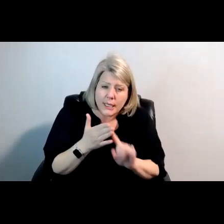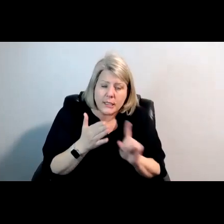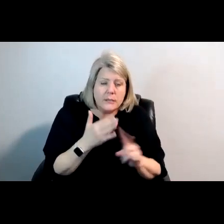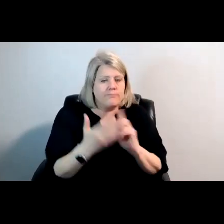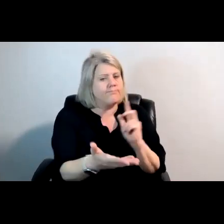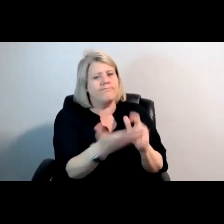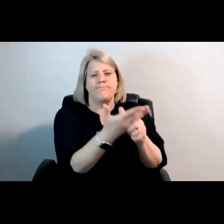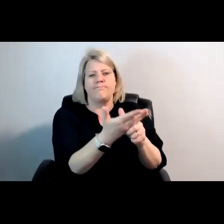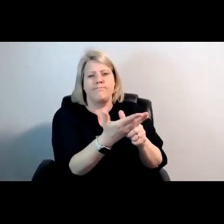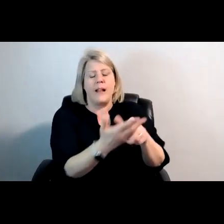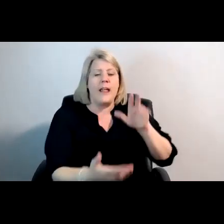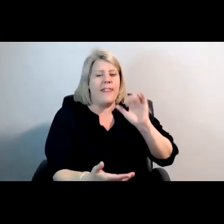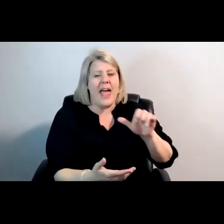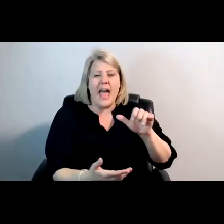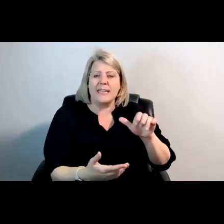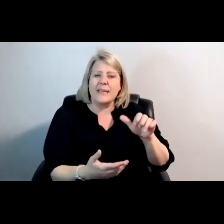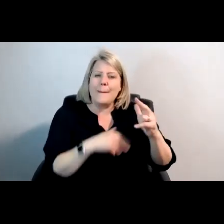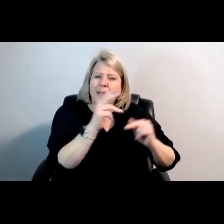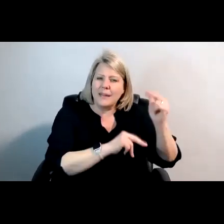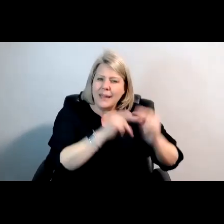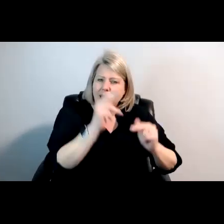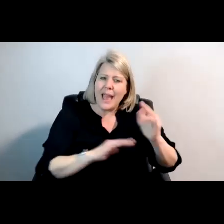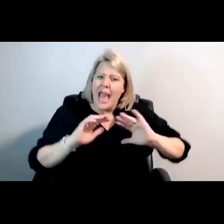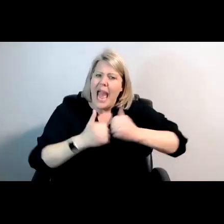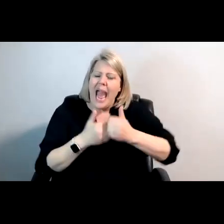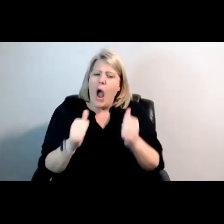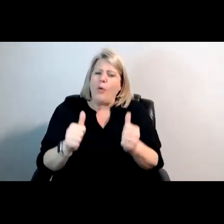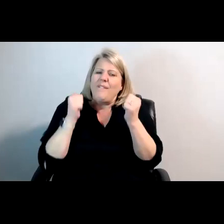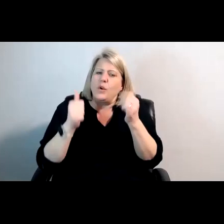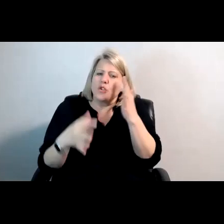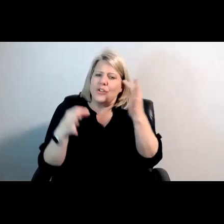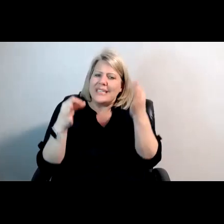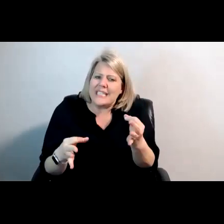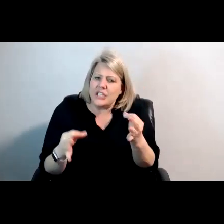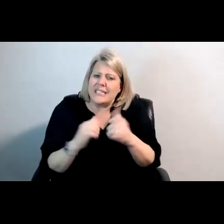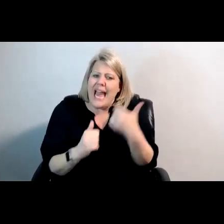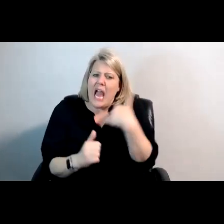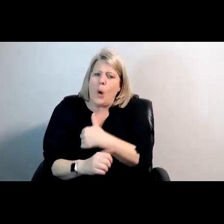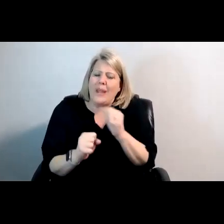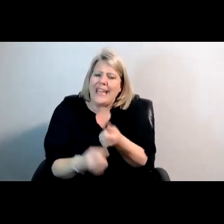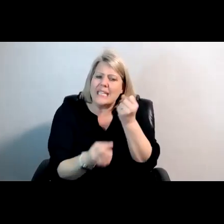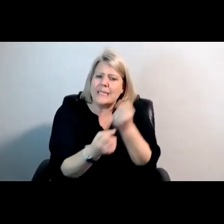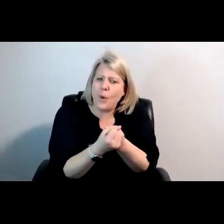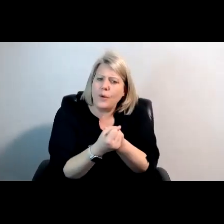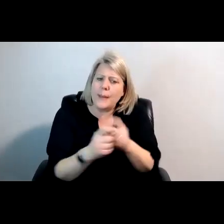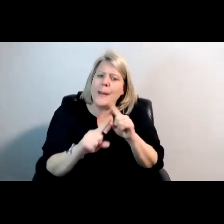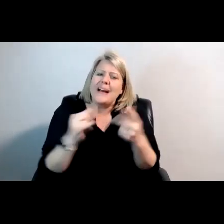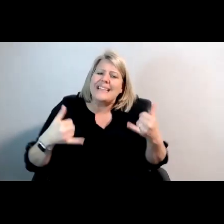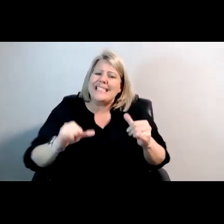How should refusal decisions be supported, but still follow medical orders?